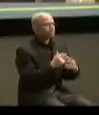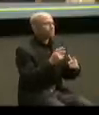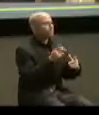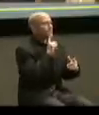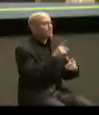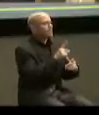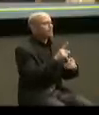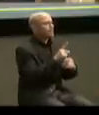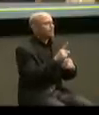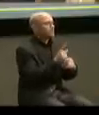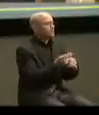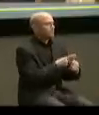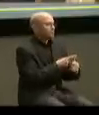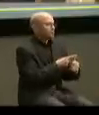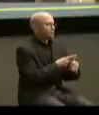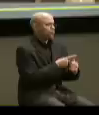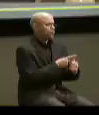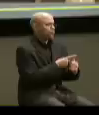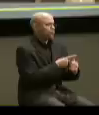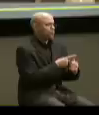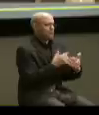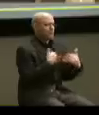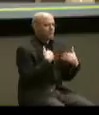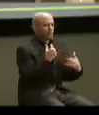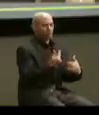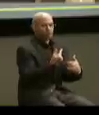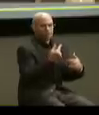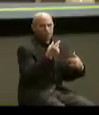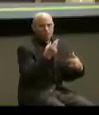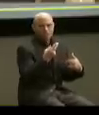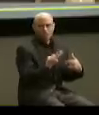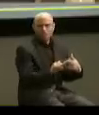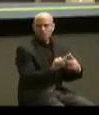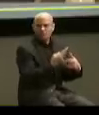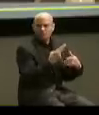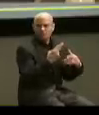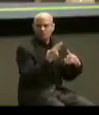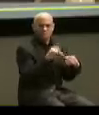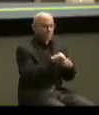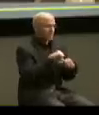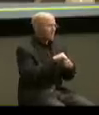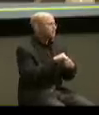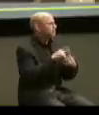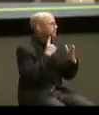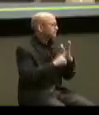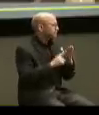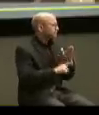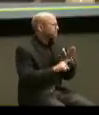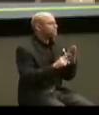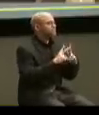GREEN GOV, IS TO PUBLIC THE FIRST EVER FEDERAL-WIDE GREENHOUSE GAS EMISSIONS INVENTORY.